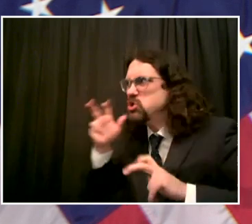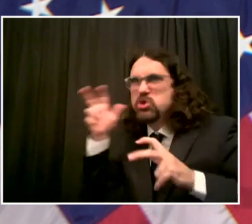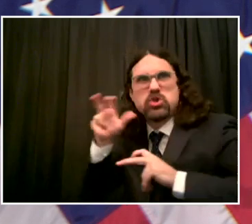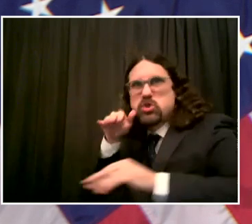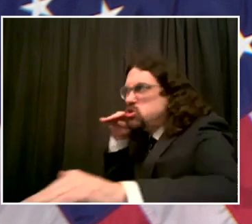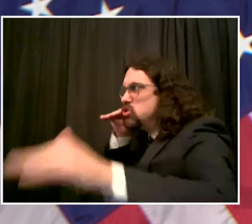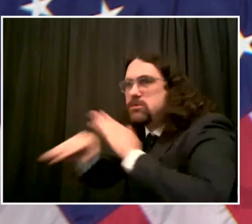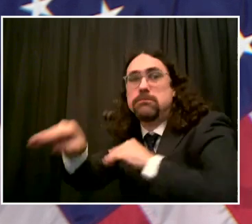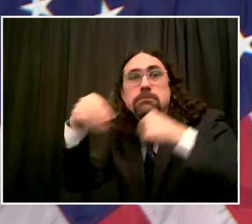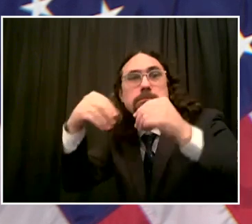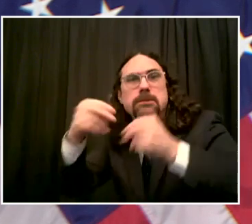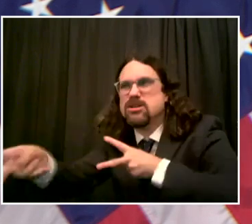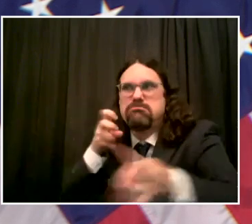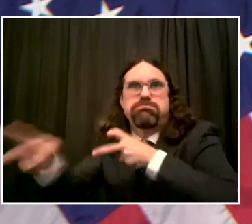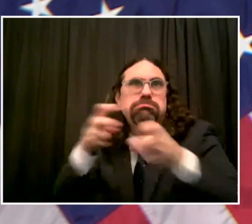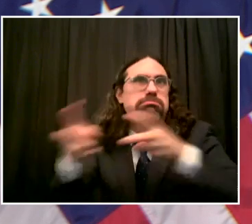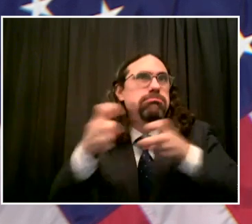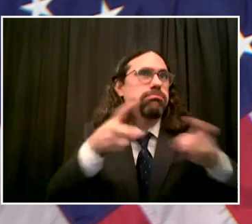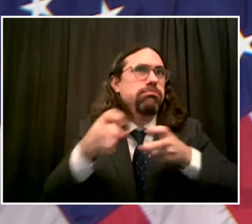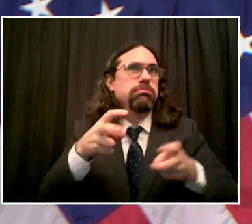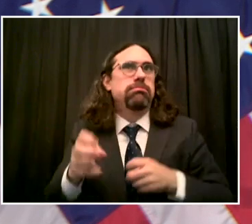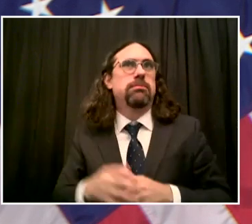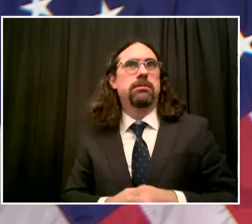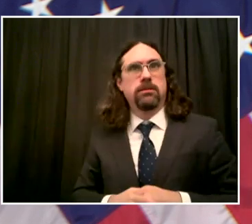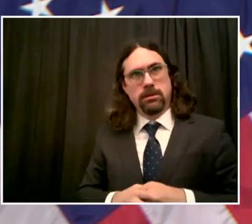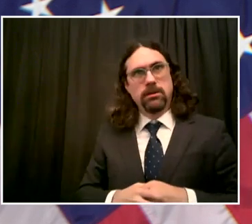WE WILL CONTINUE TO LEARN, I